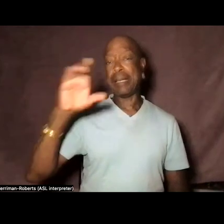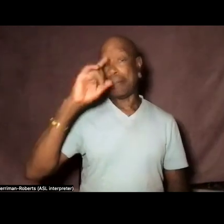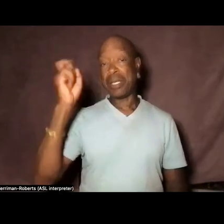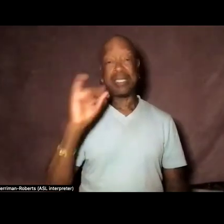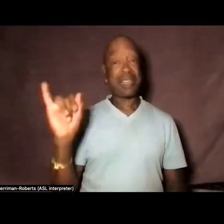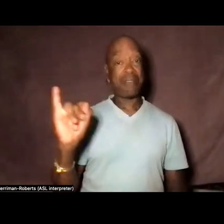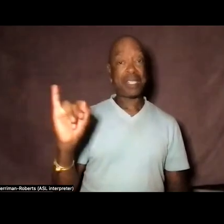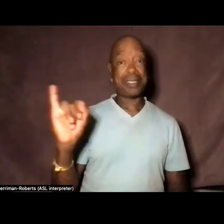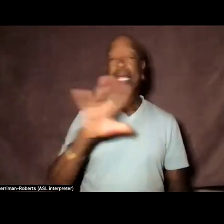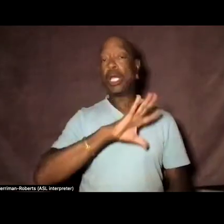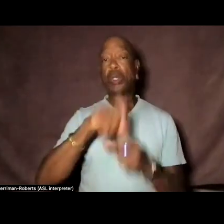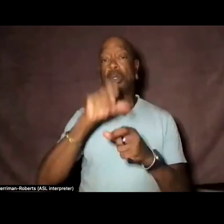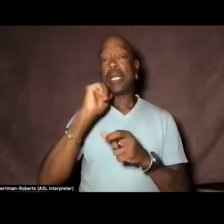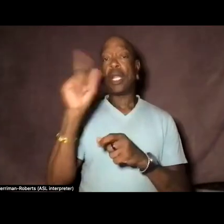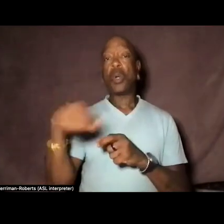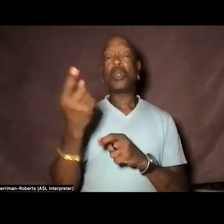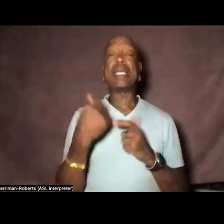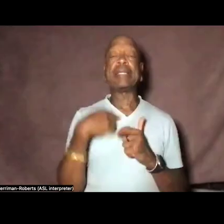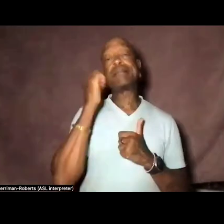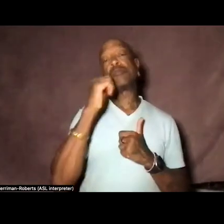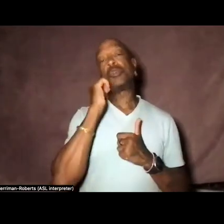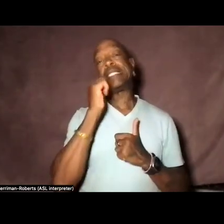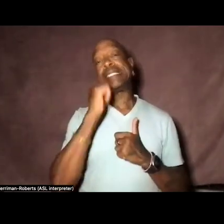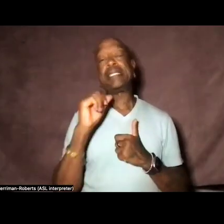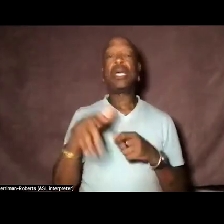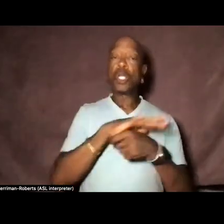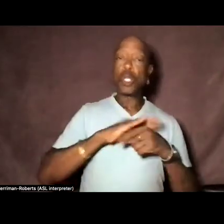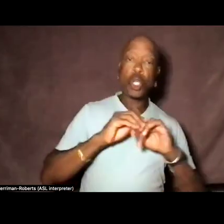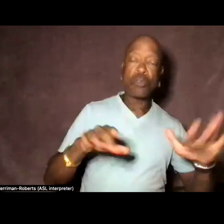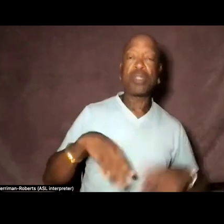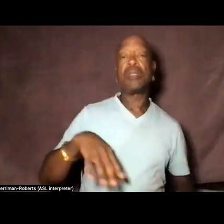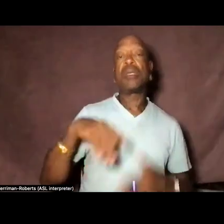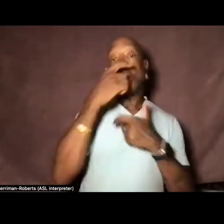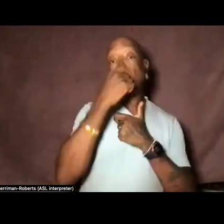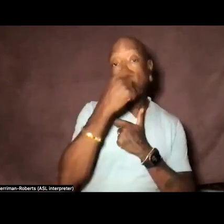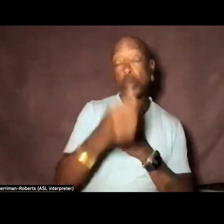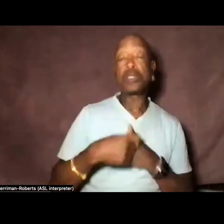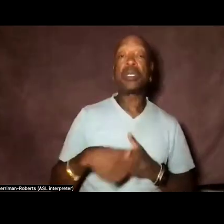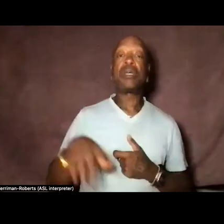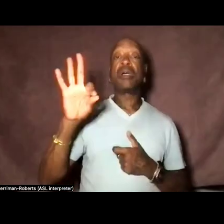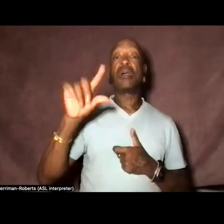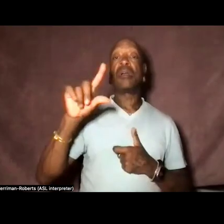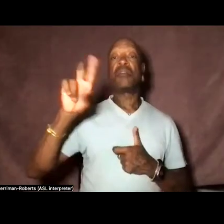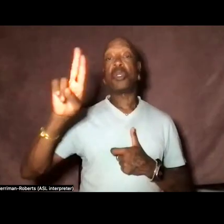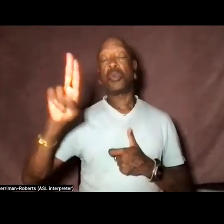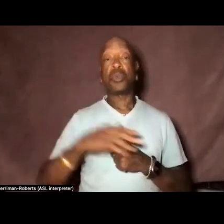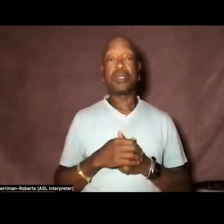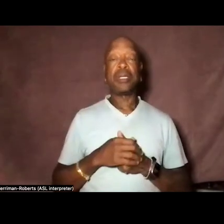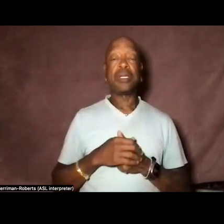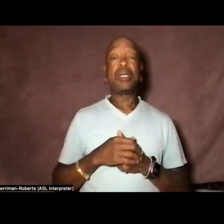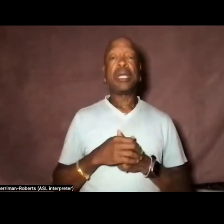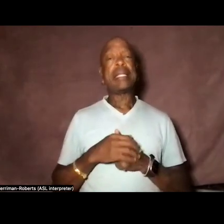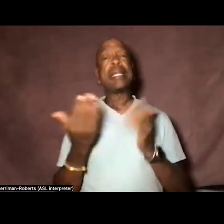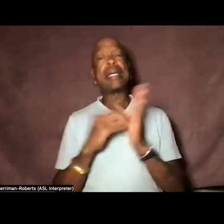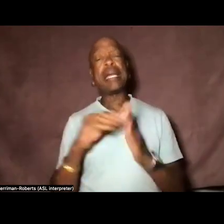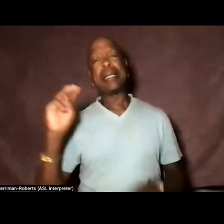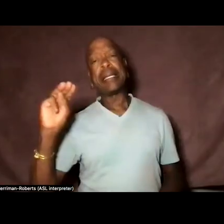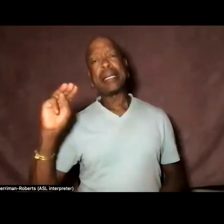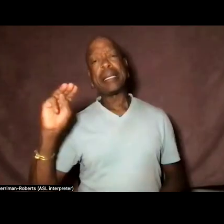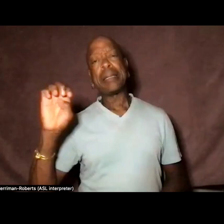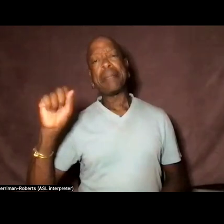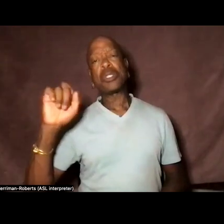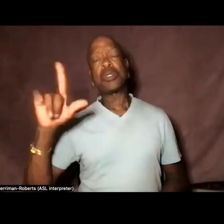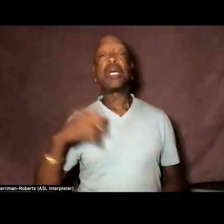not only routine Covid flu cold tuberculosis and reemerging measles but also avian flu the